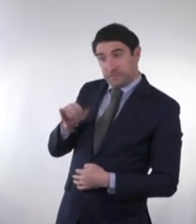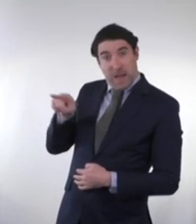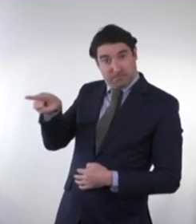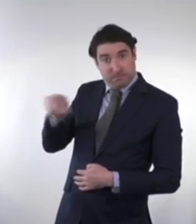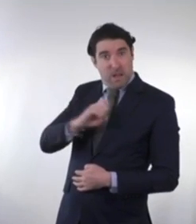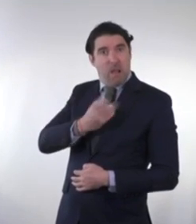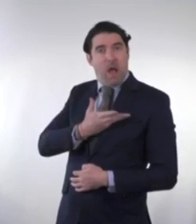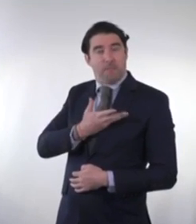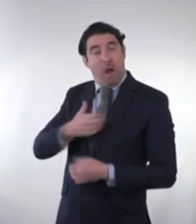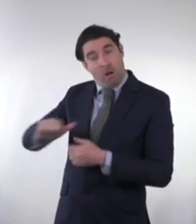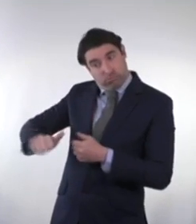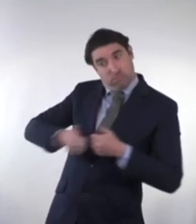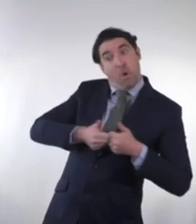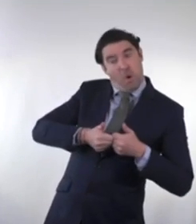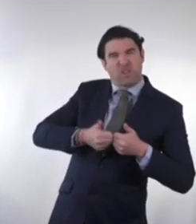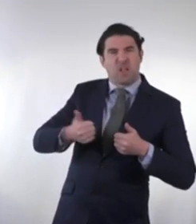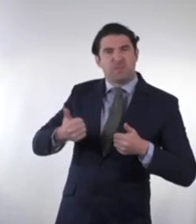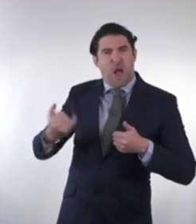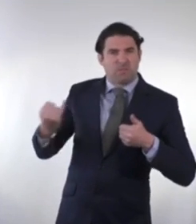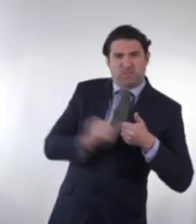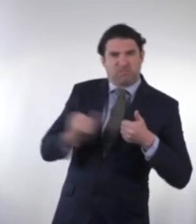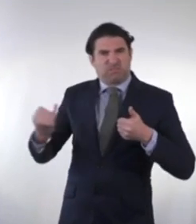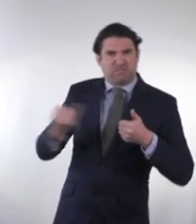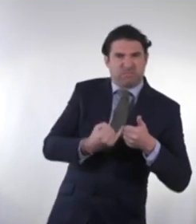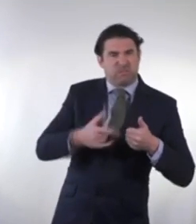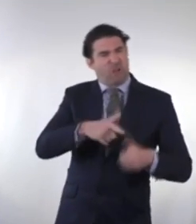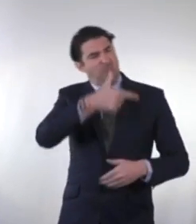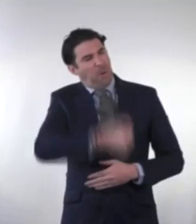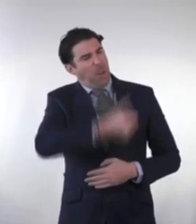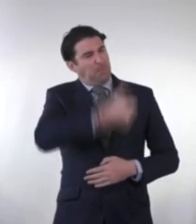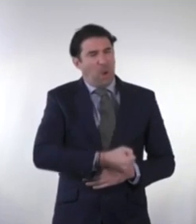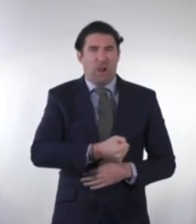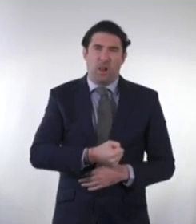there are elections to the Scottish Parliament, and I am sure he will agree that the question of